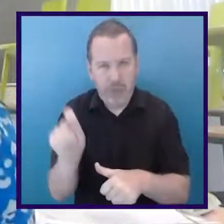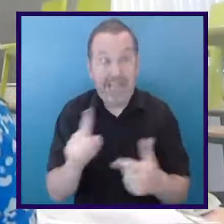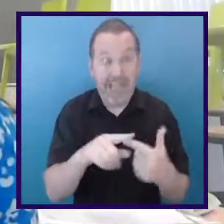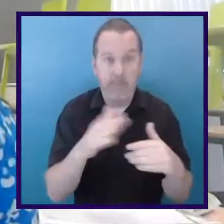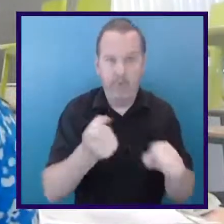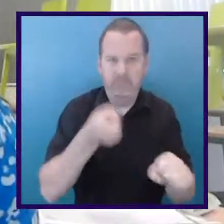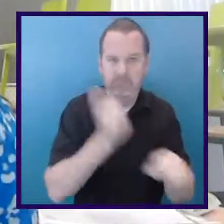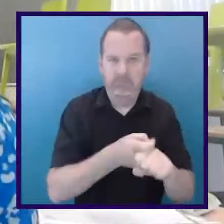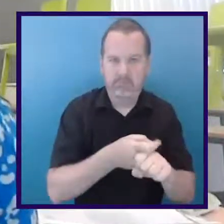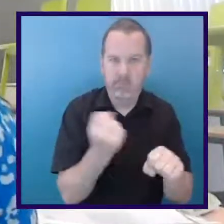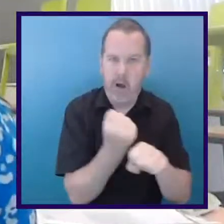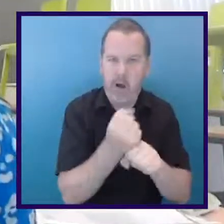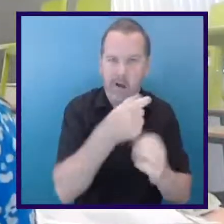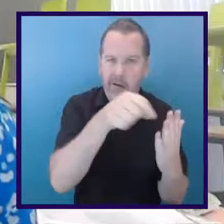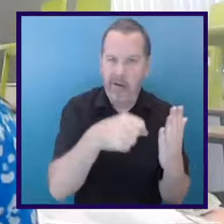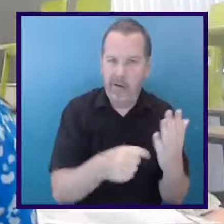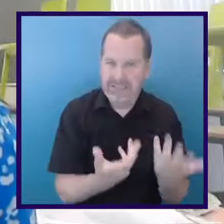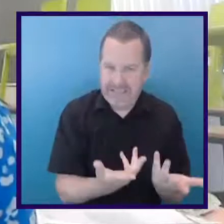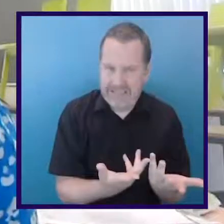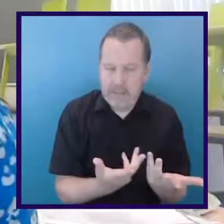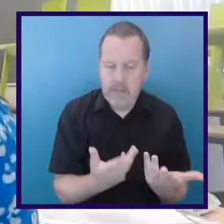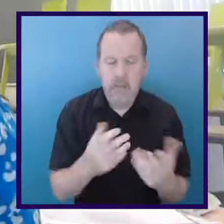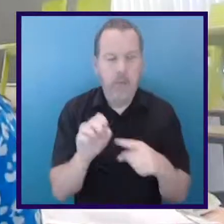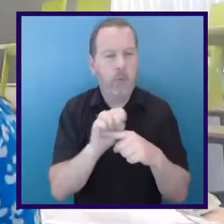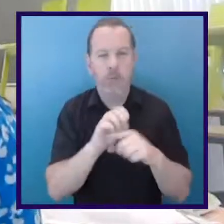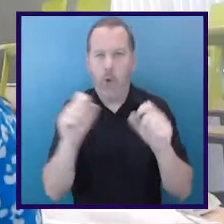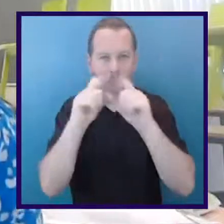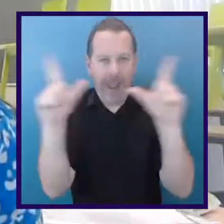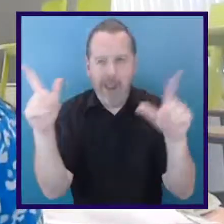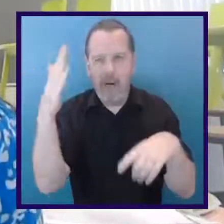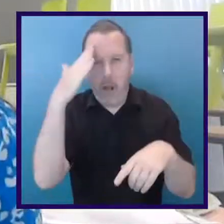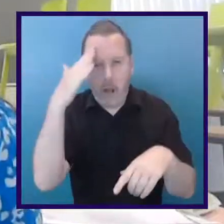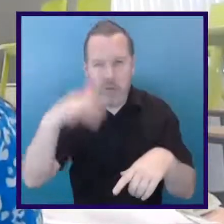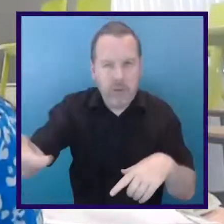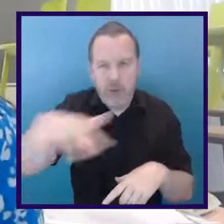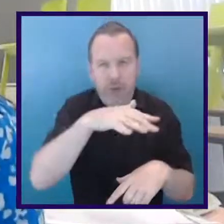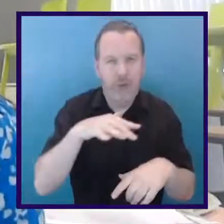The lack of awareness, by both maybe pupils and parents of what skills are developed by